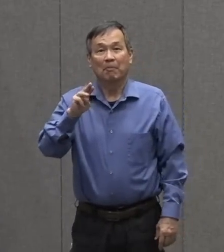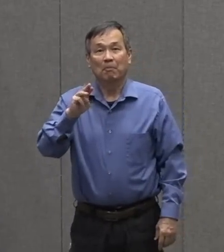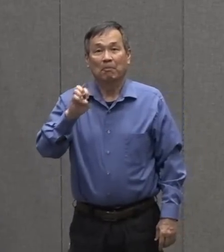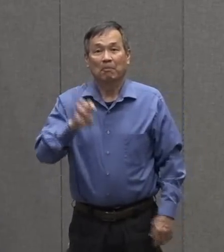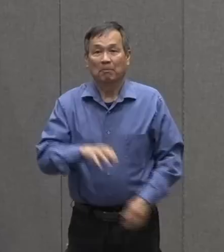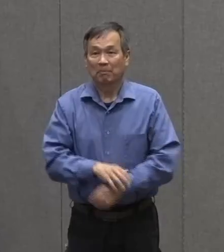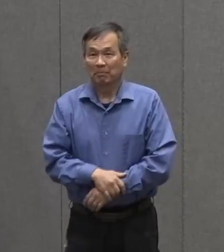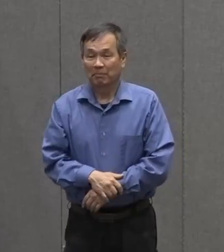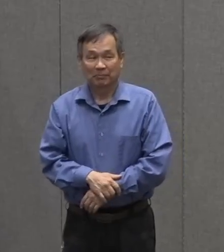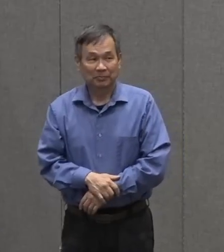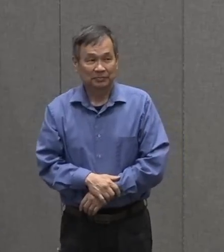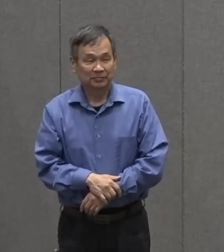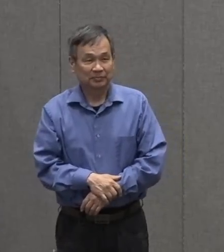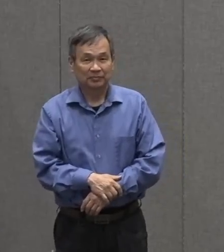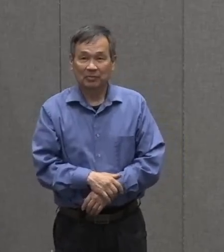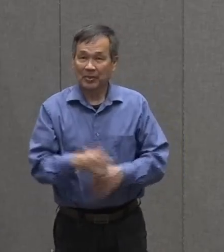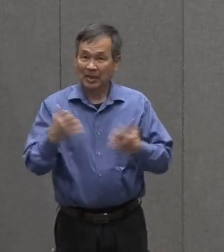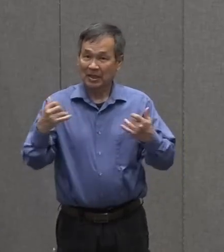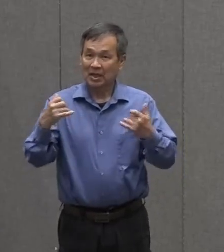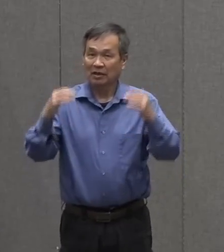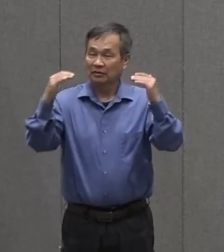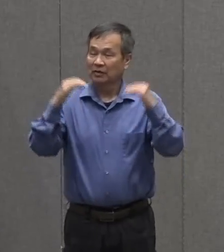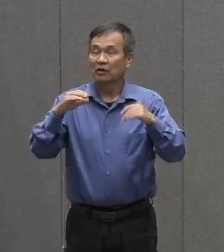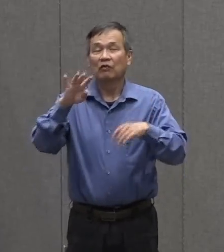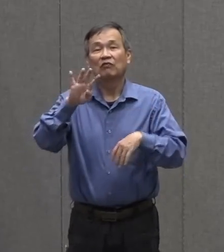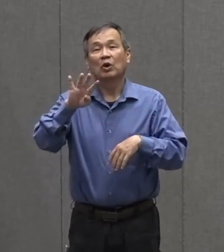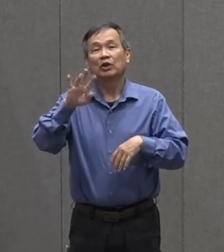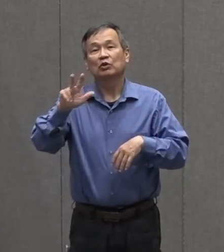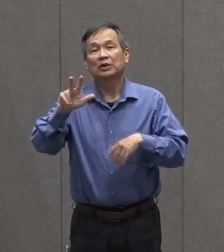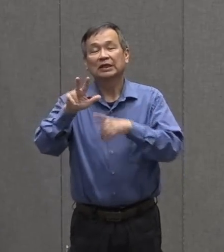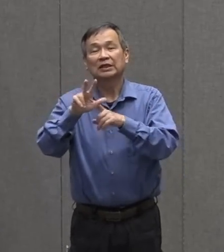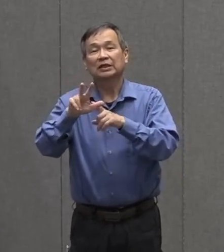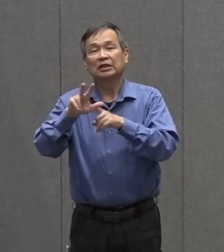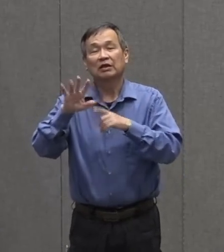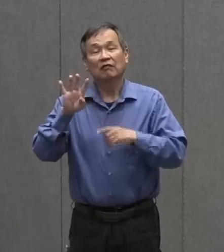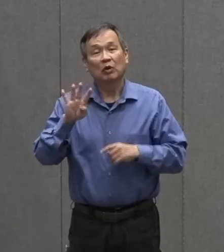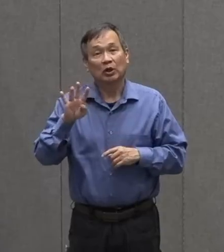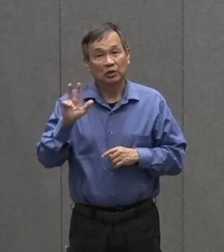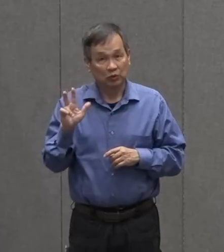All right, let's look at 43 is 43 prime?